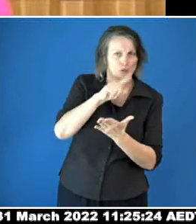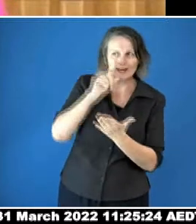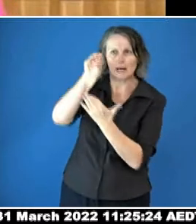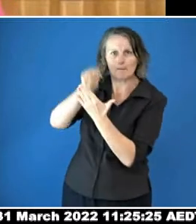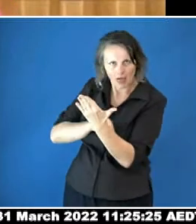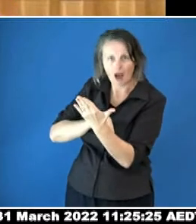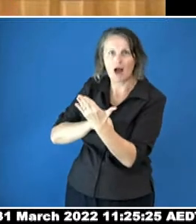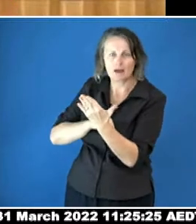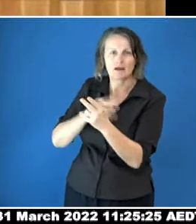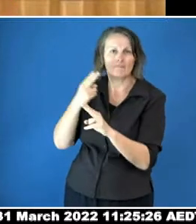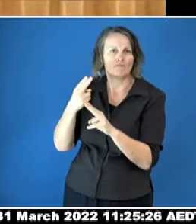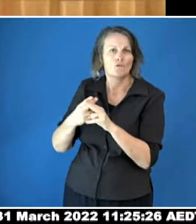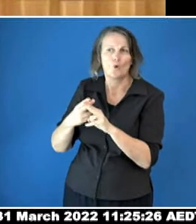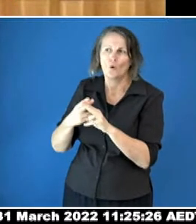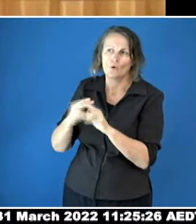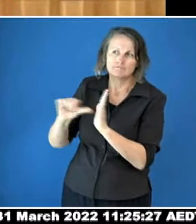So there's a process on foot at the moment.